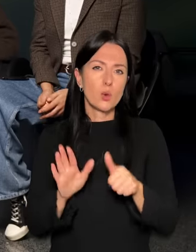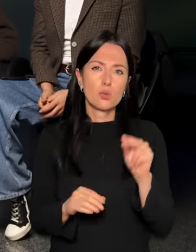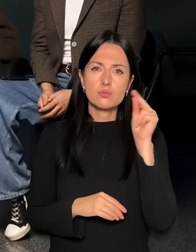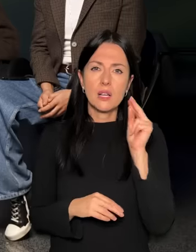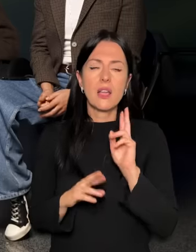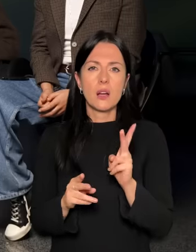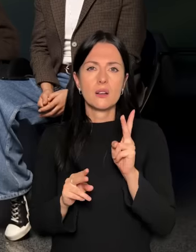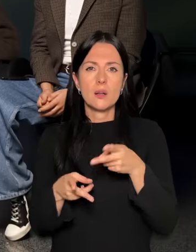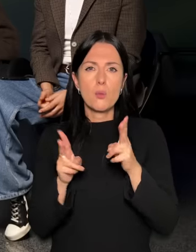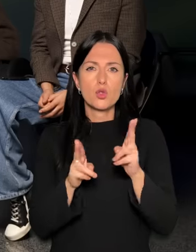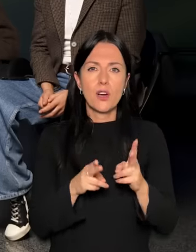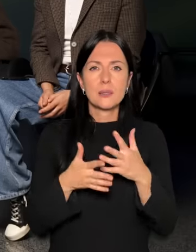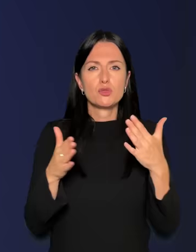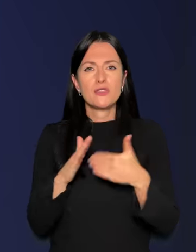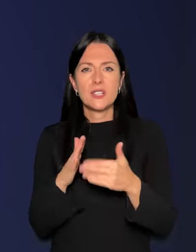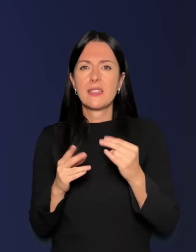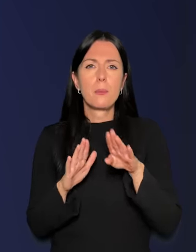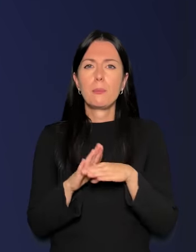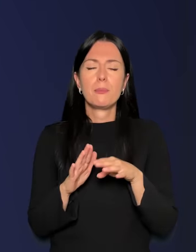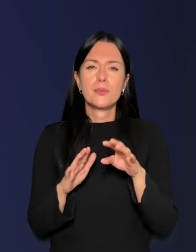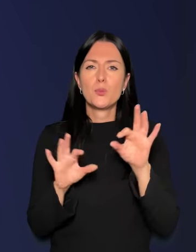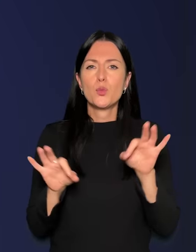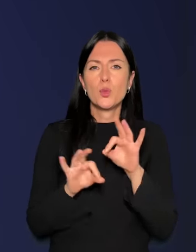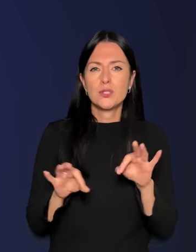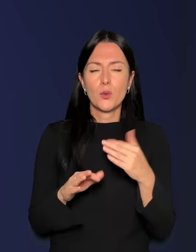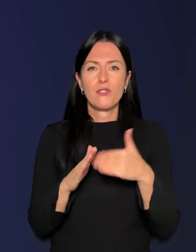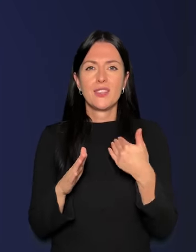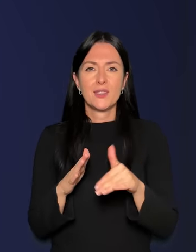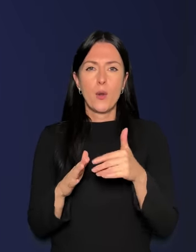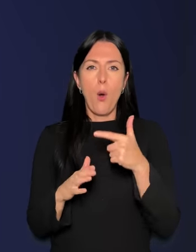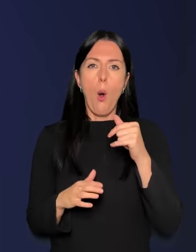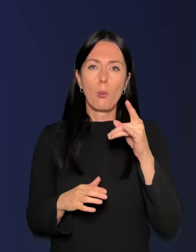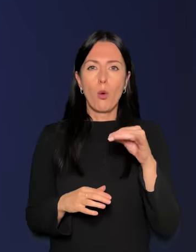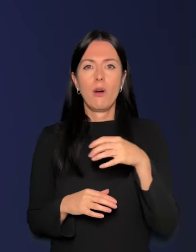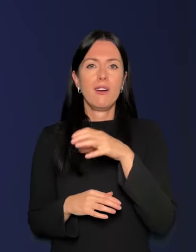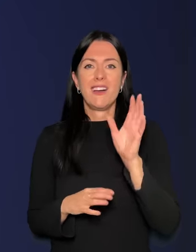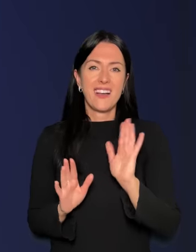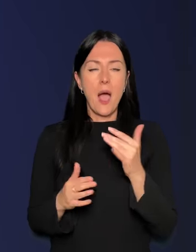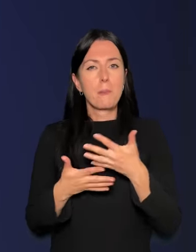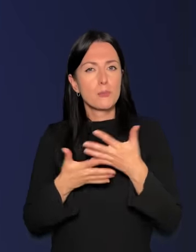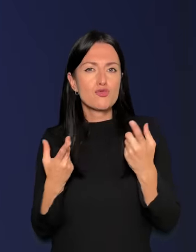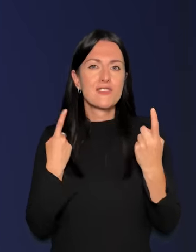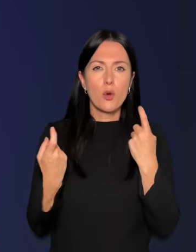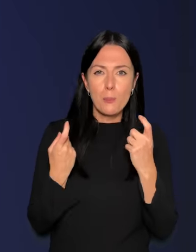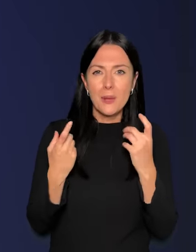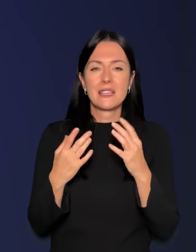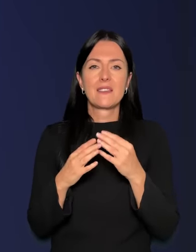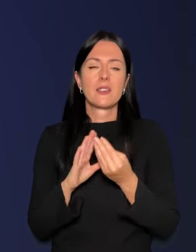I spent about half a year learning to edit videos, not just for some music with GoPro footage, but something more informative.